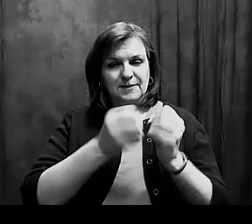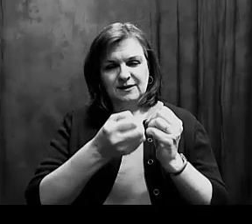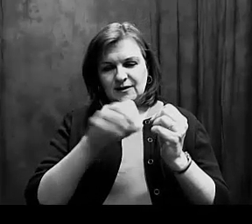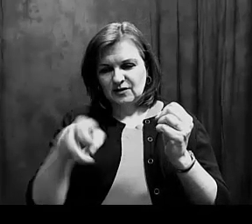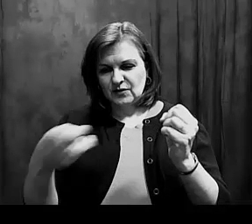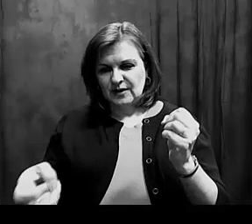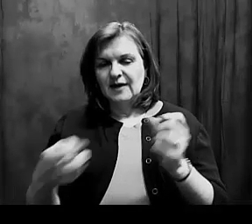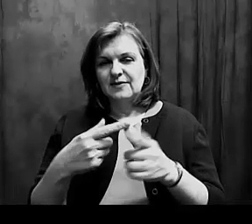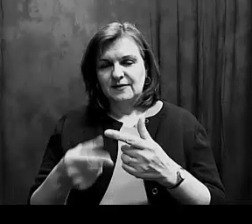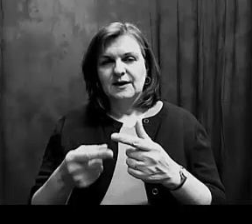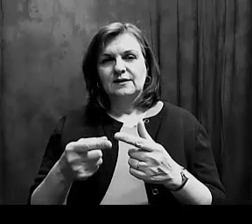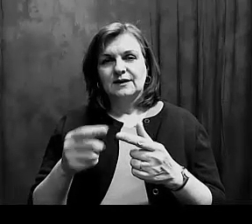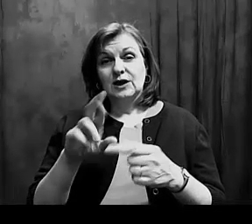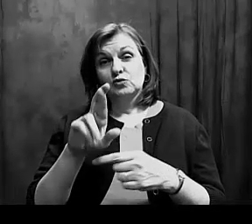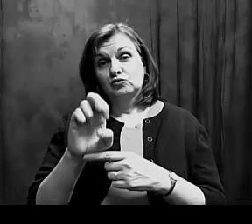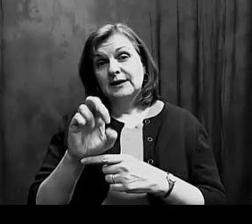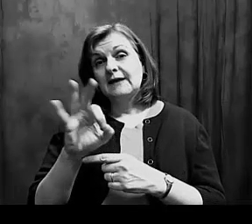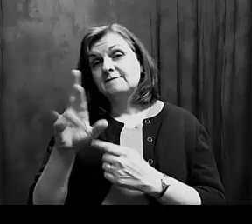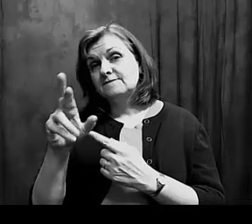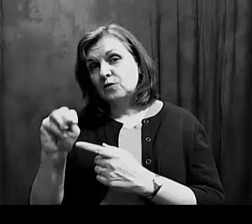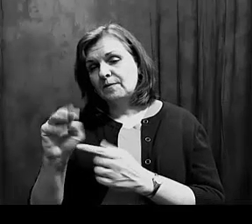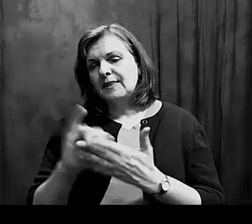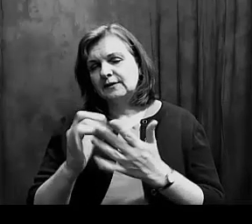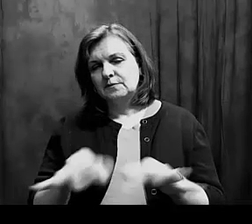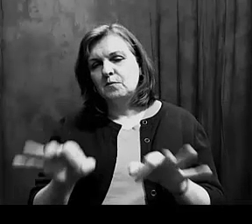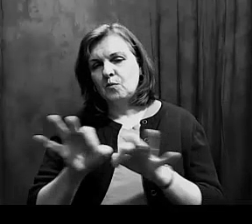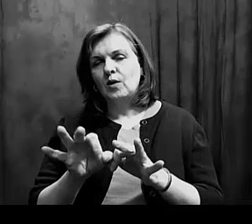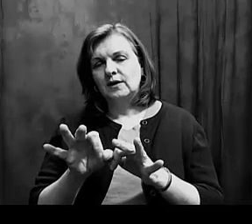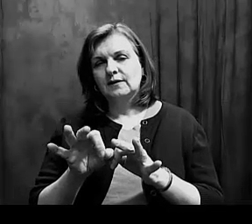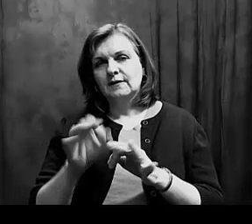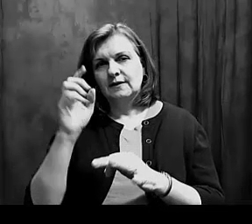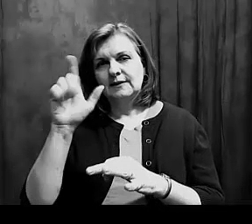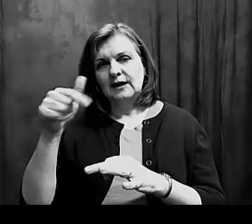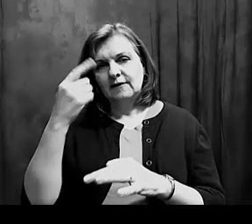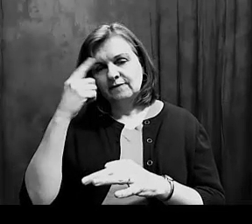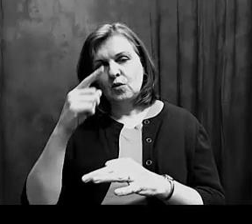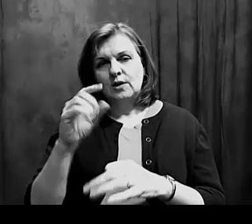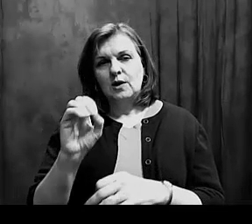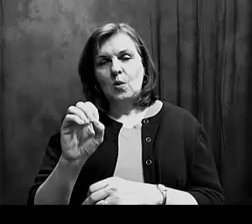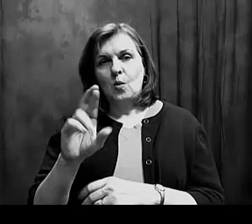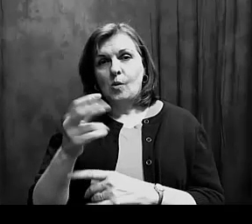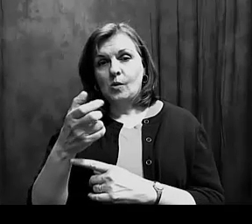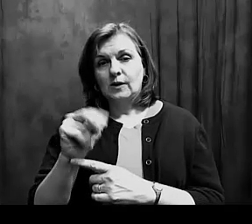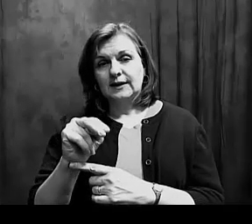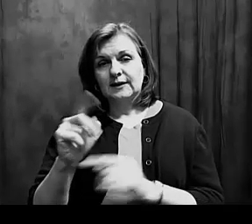That's an important characteristic when we look at organism complexity later on